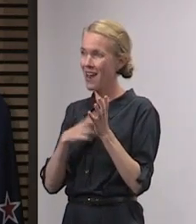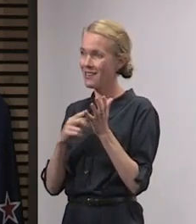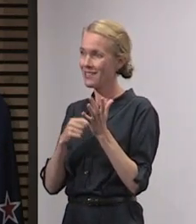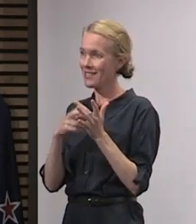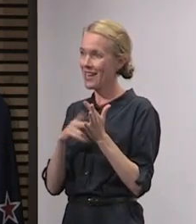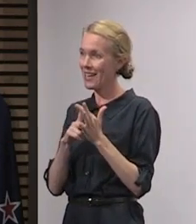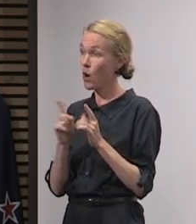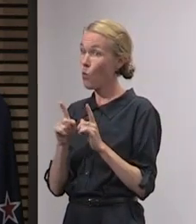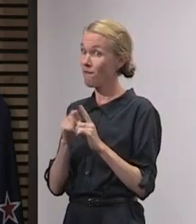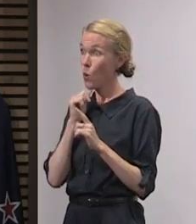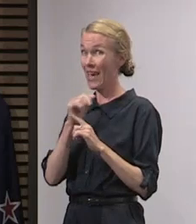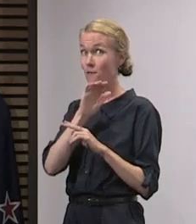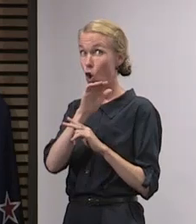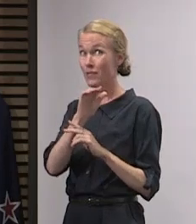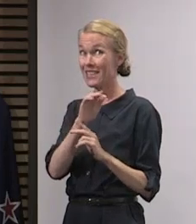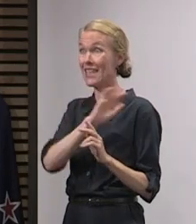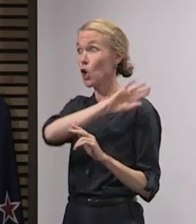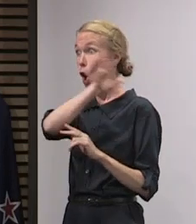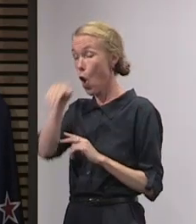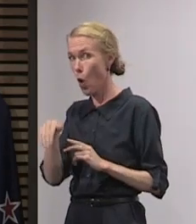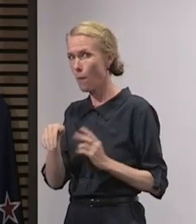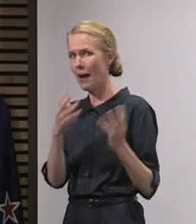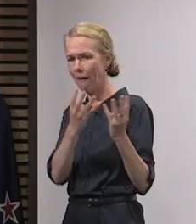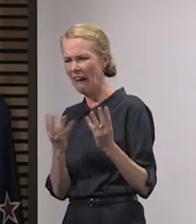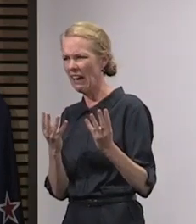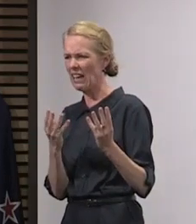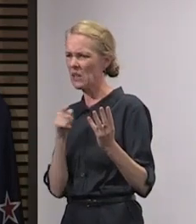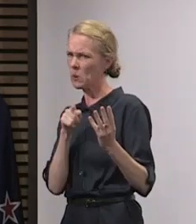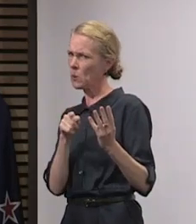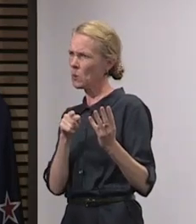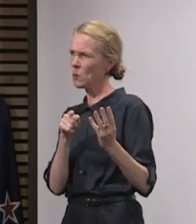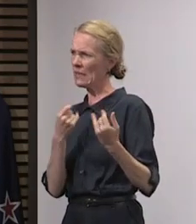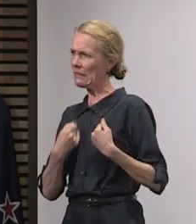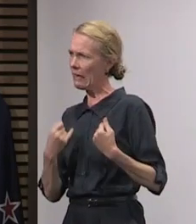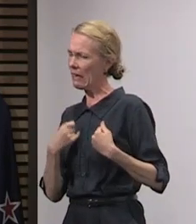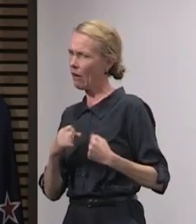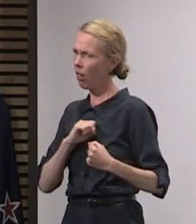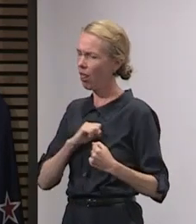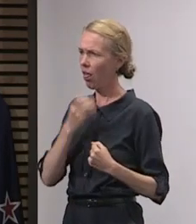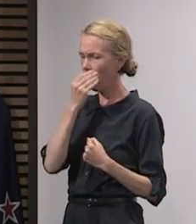We are using "quarantine" to describe when someone comes in